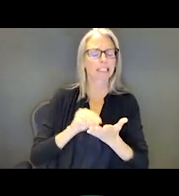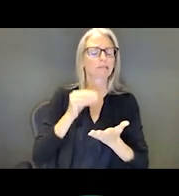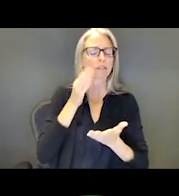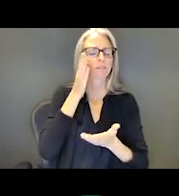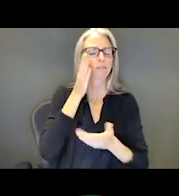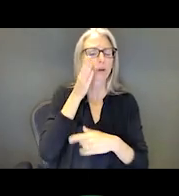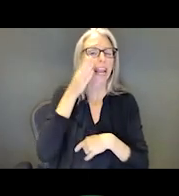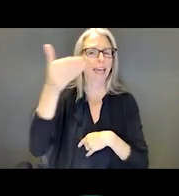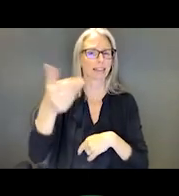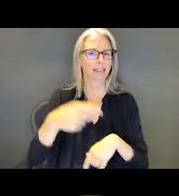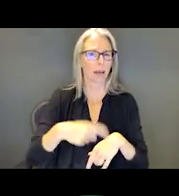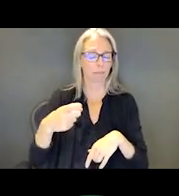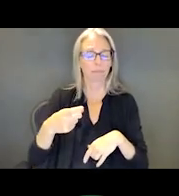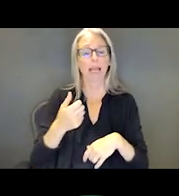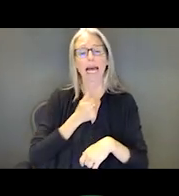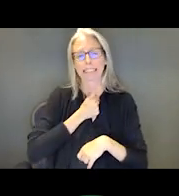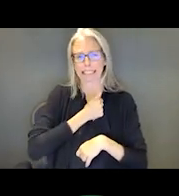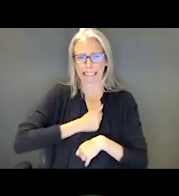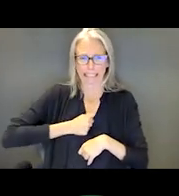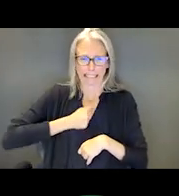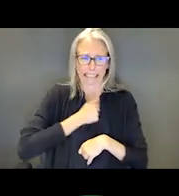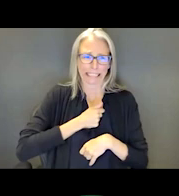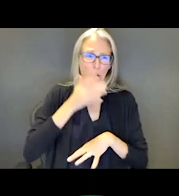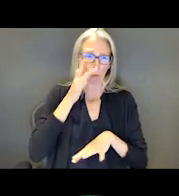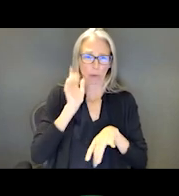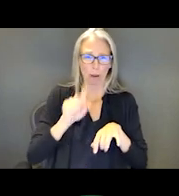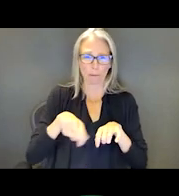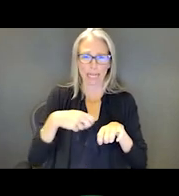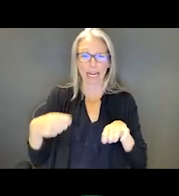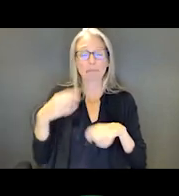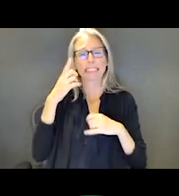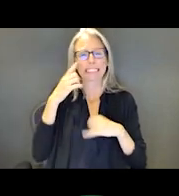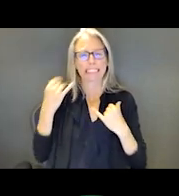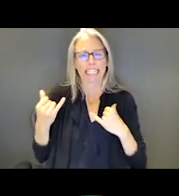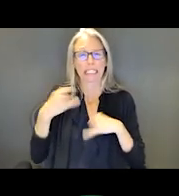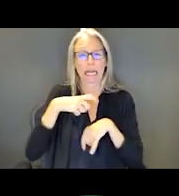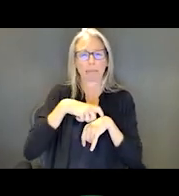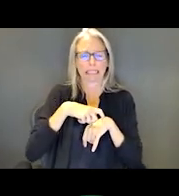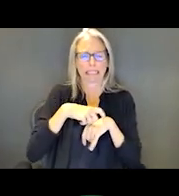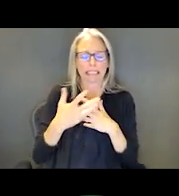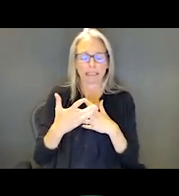Thank you all so much for joining us, sharing your research, your experience, your expertise.